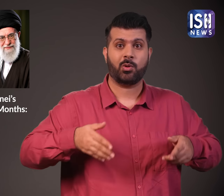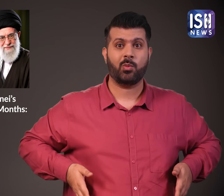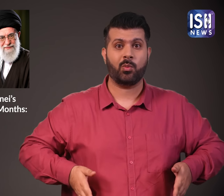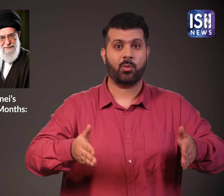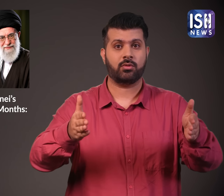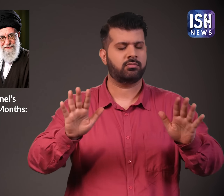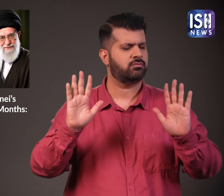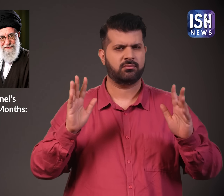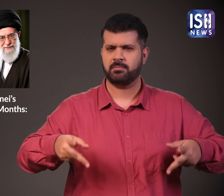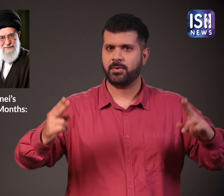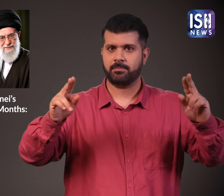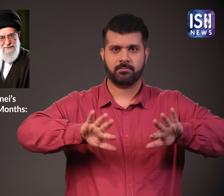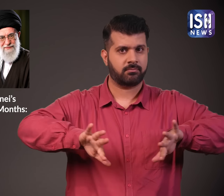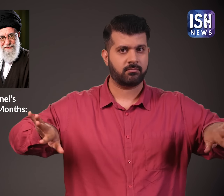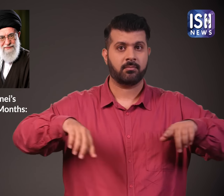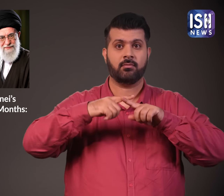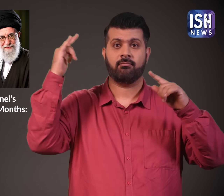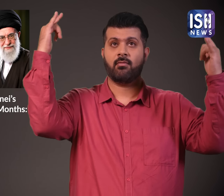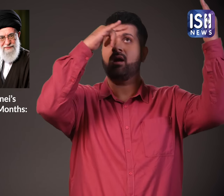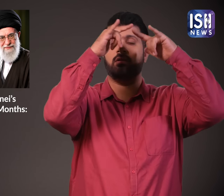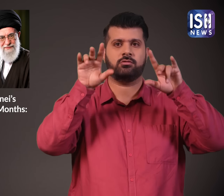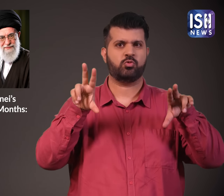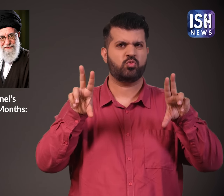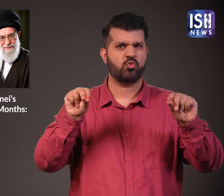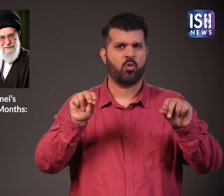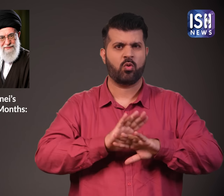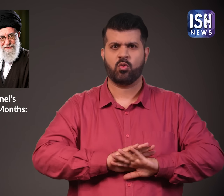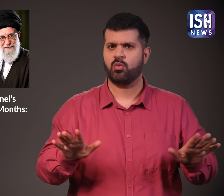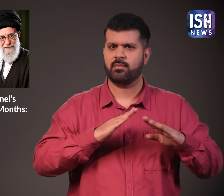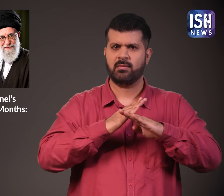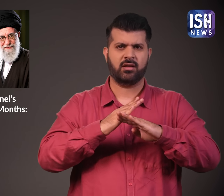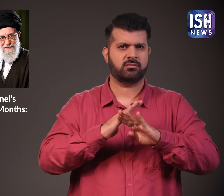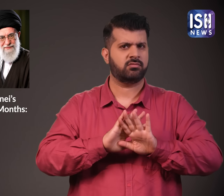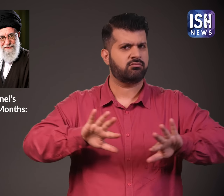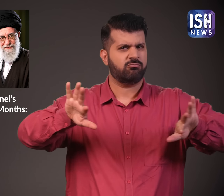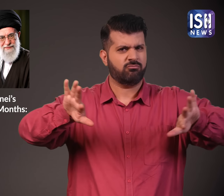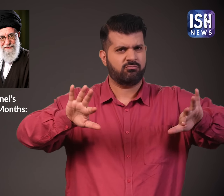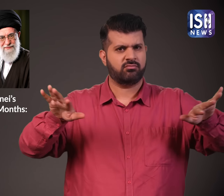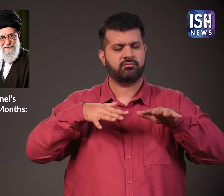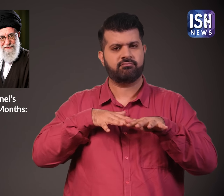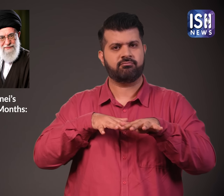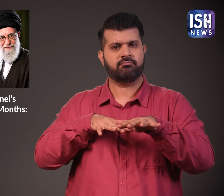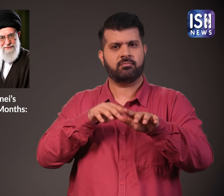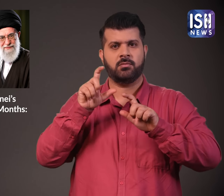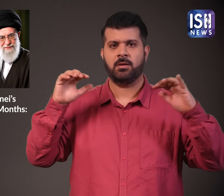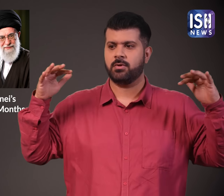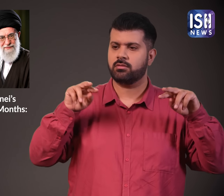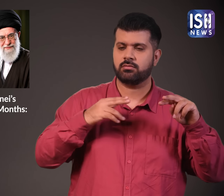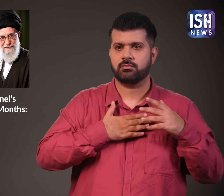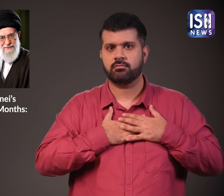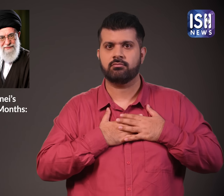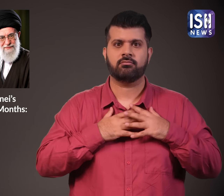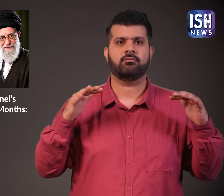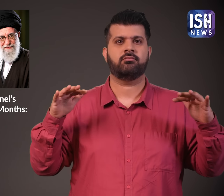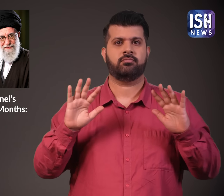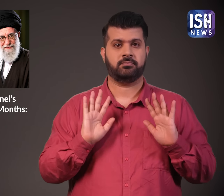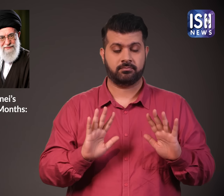Streets were closed, airspace restrictions imposed and people offered prayers along the way.